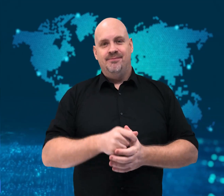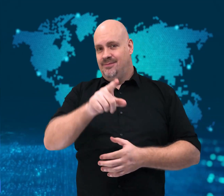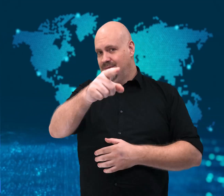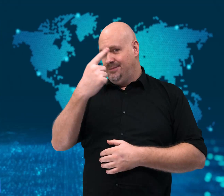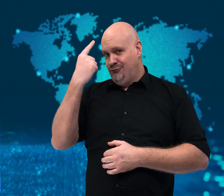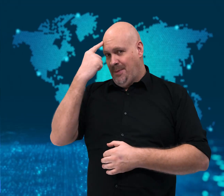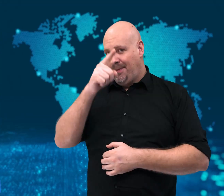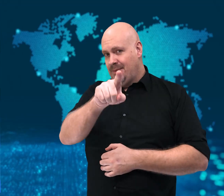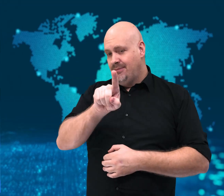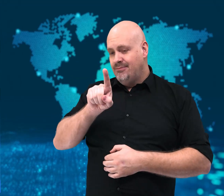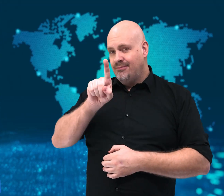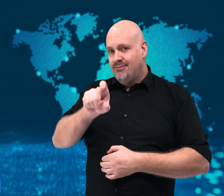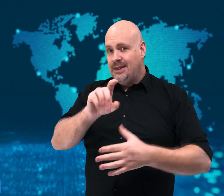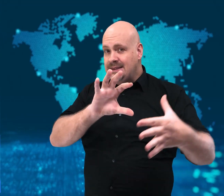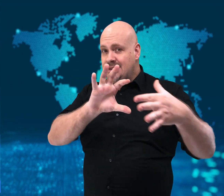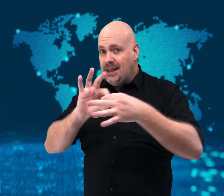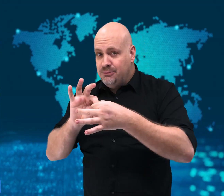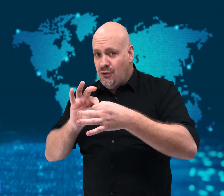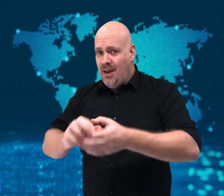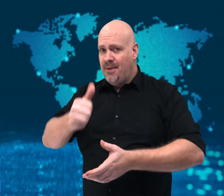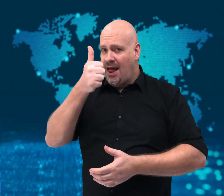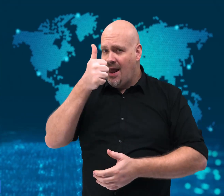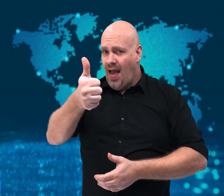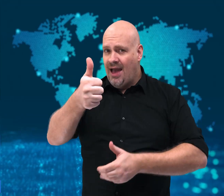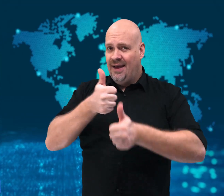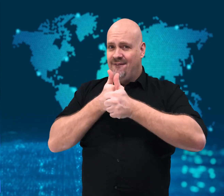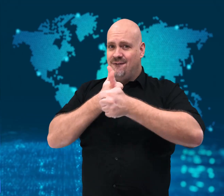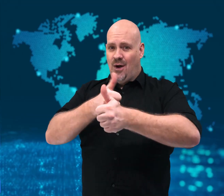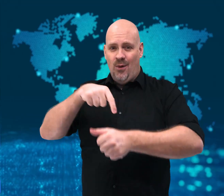Don’t forget to subscribe, like,